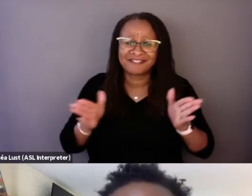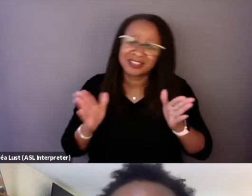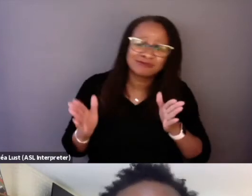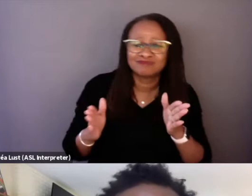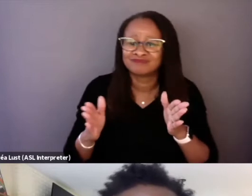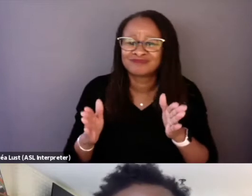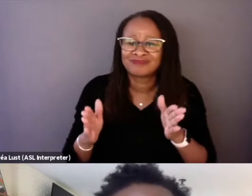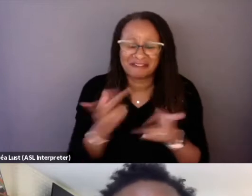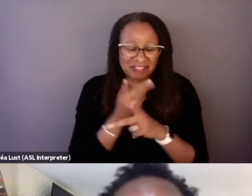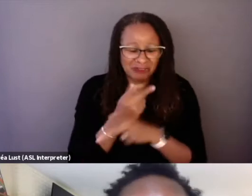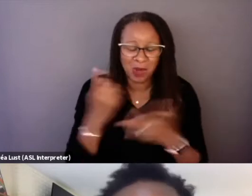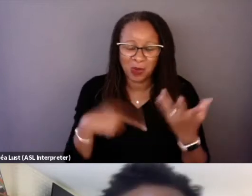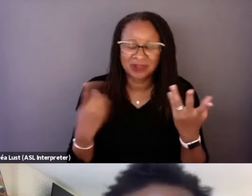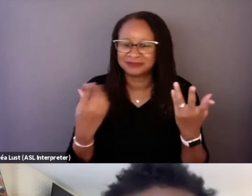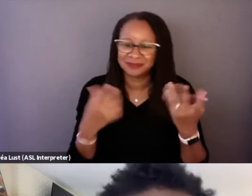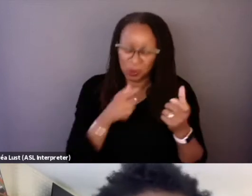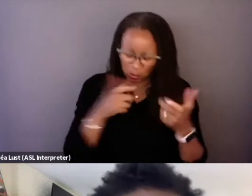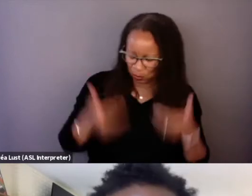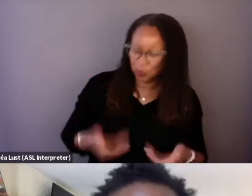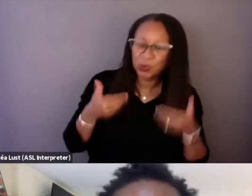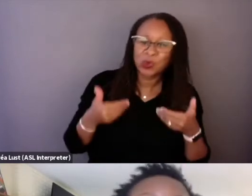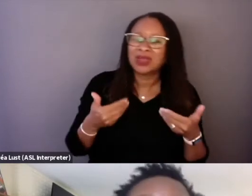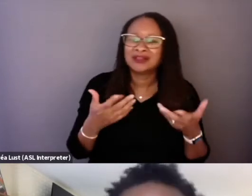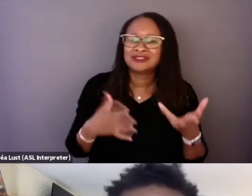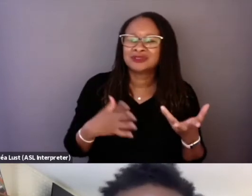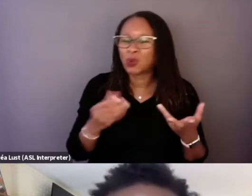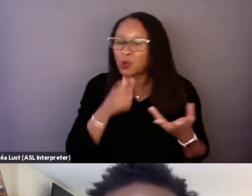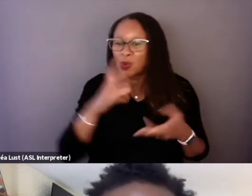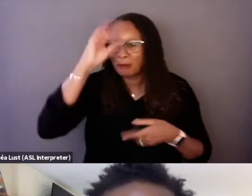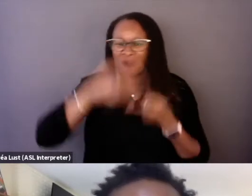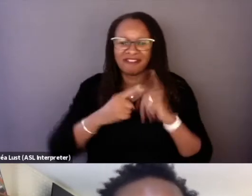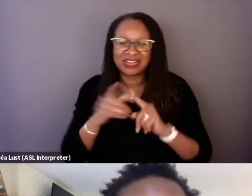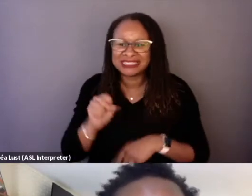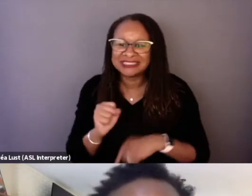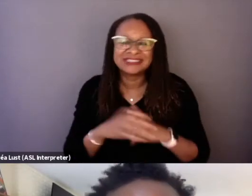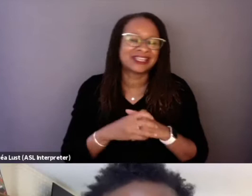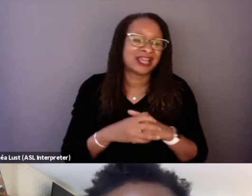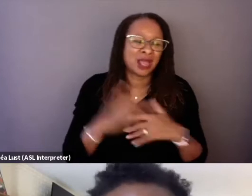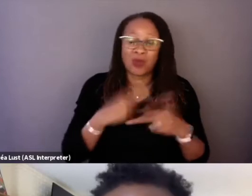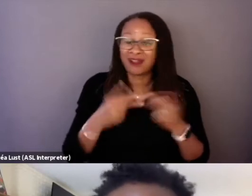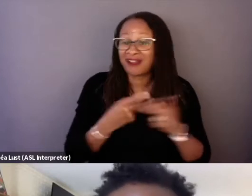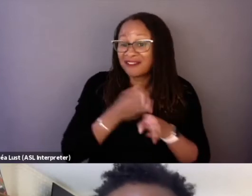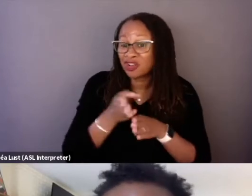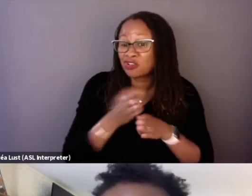and figuring out who she wanted to be with, and who her boyfriend was, and what kind of career choices she made.